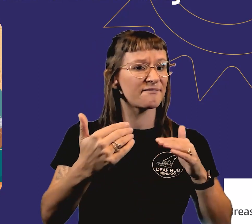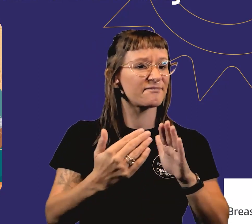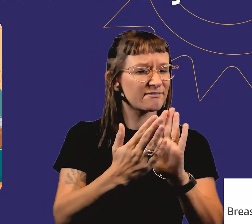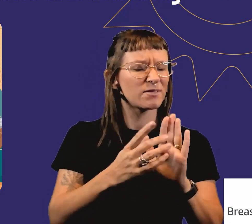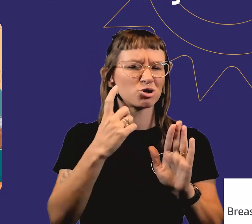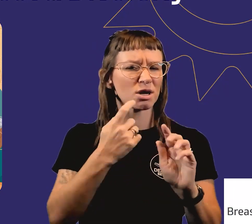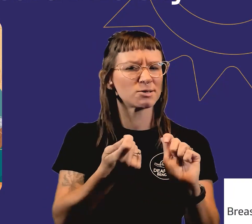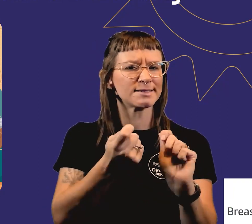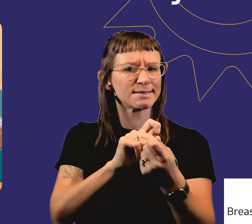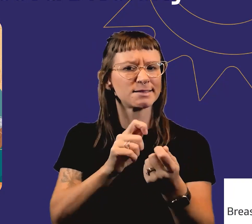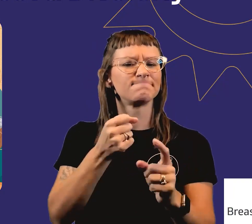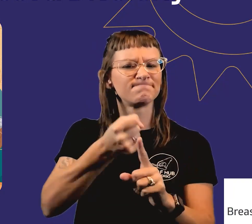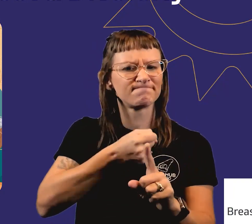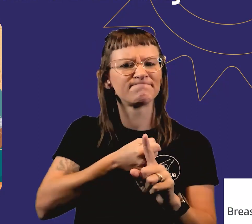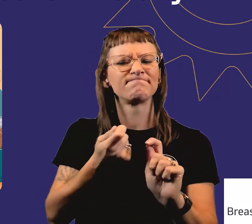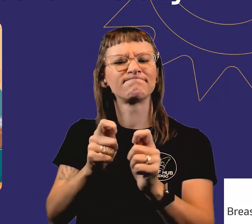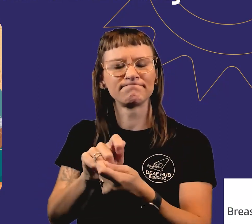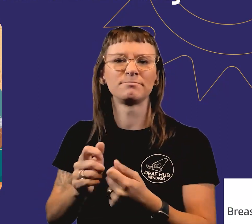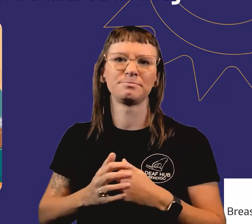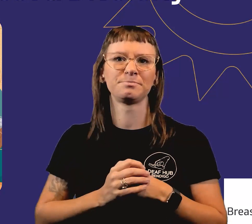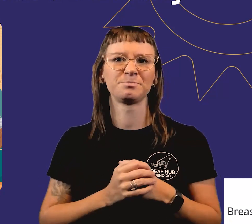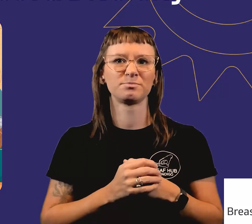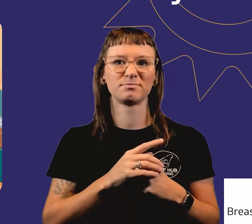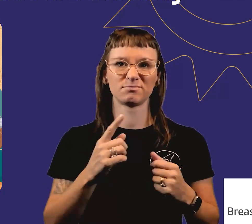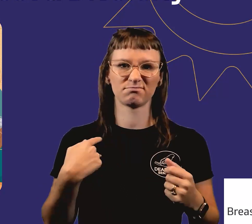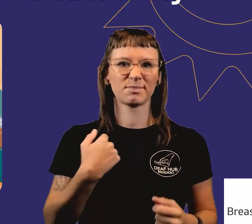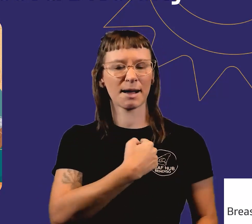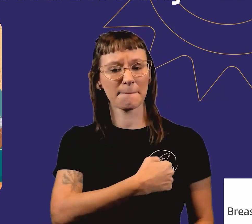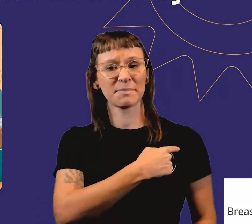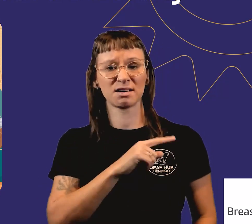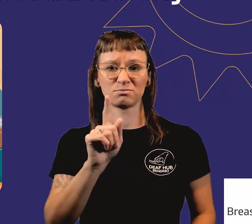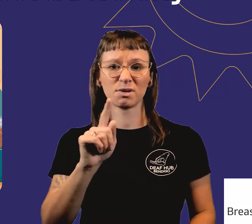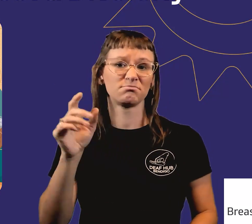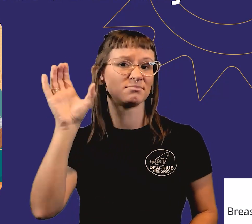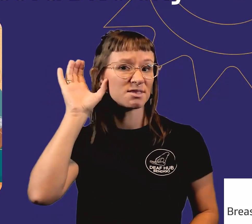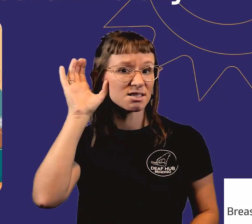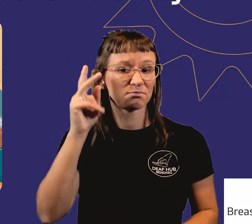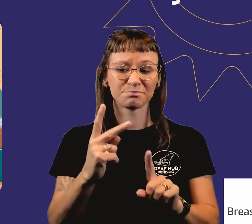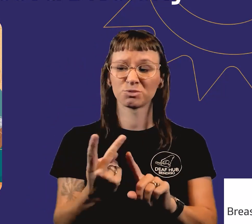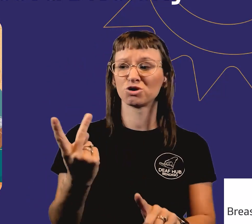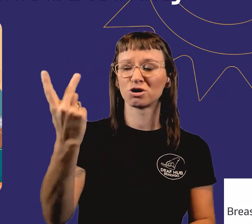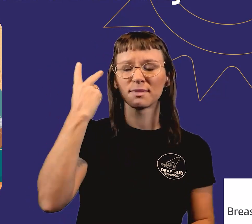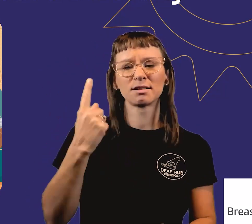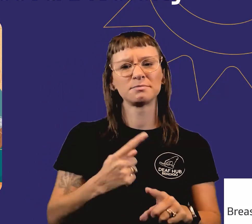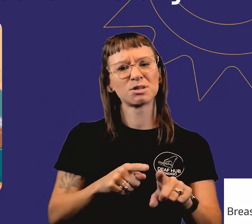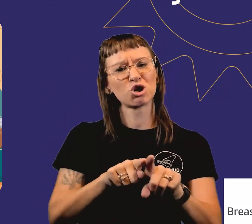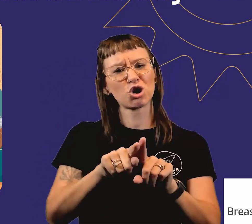experience gender and identity discrimination and continue to listen, reflect and learn as